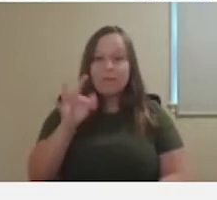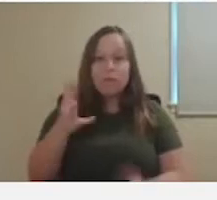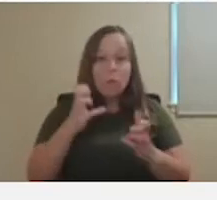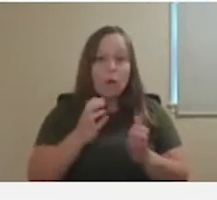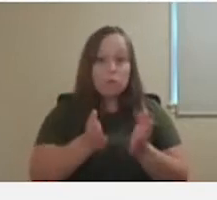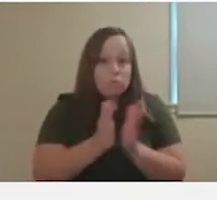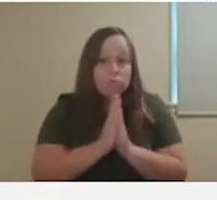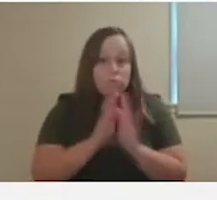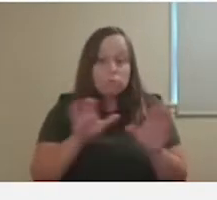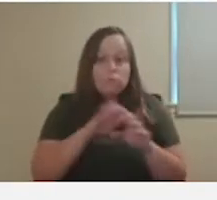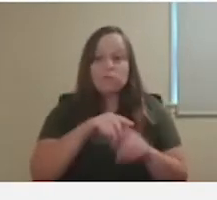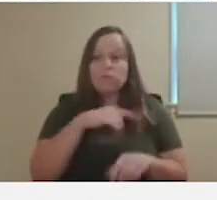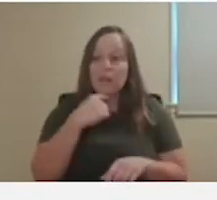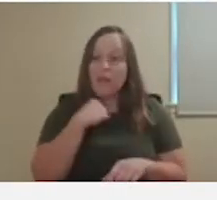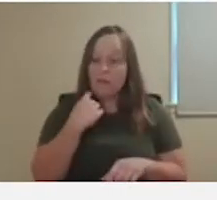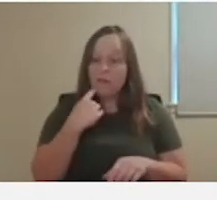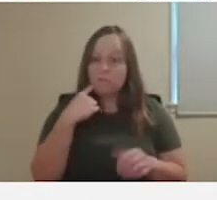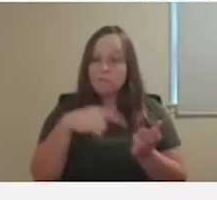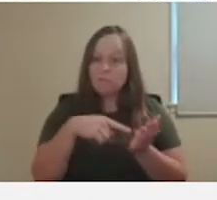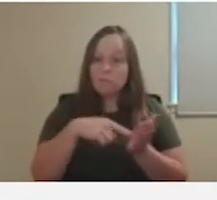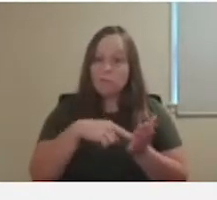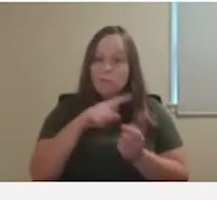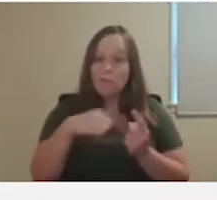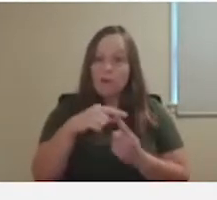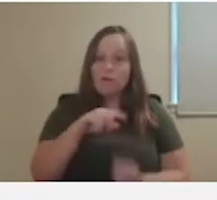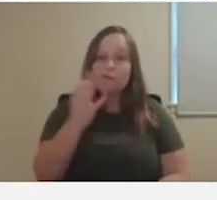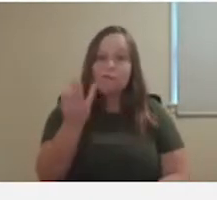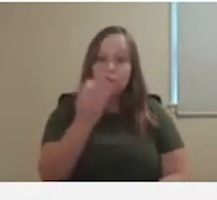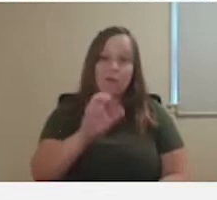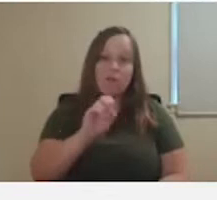And the deadline to do so is Friday, October 27.